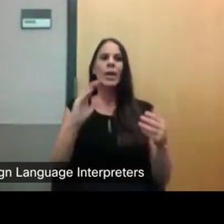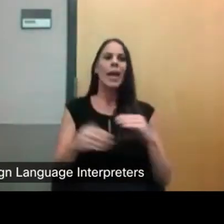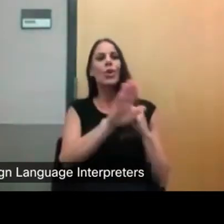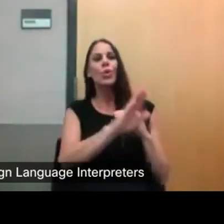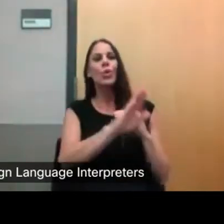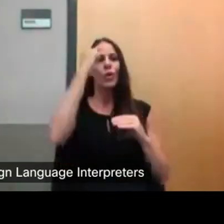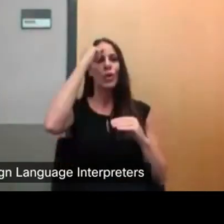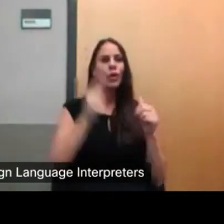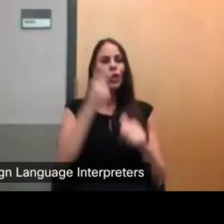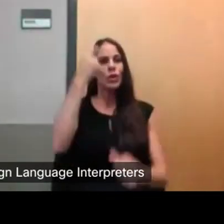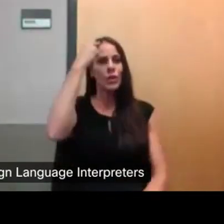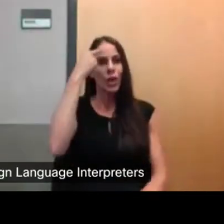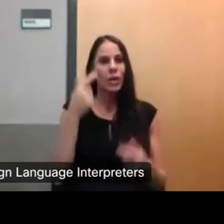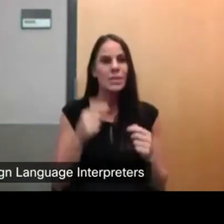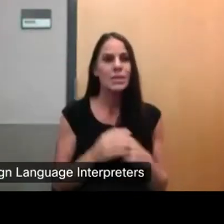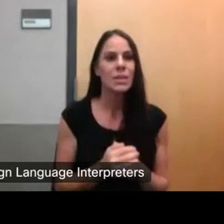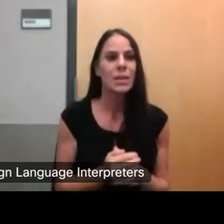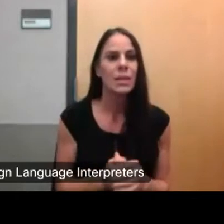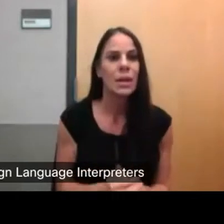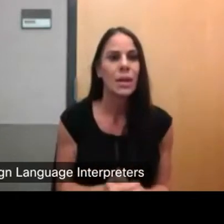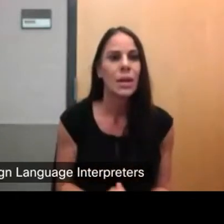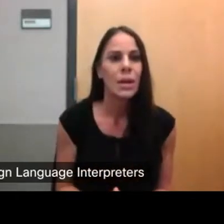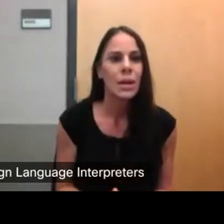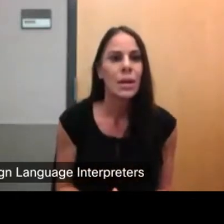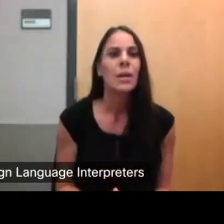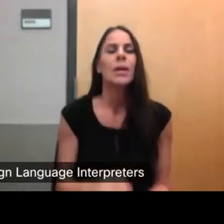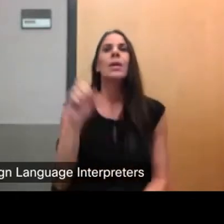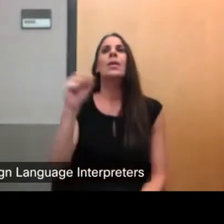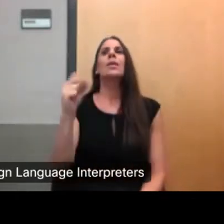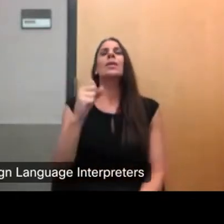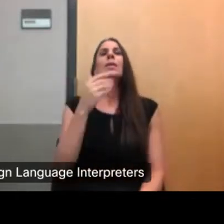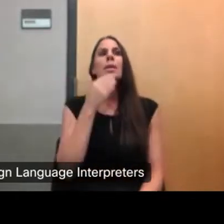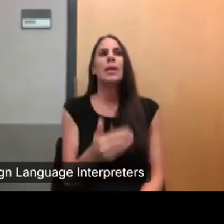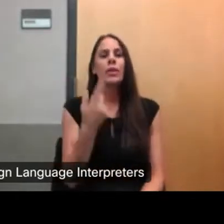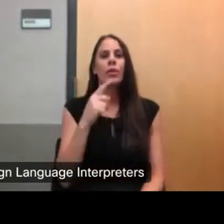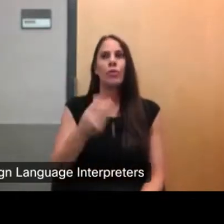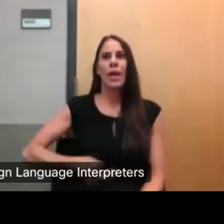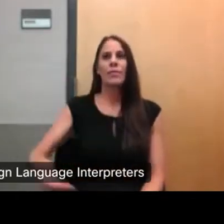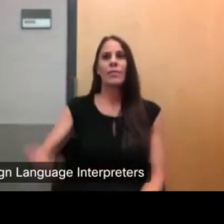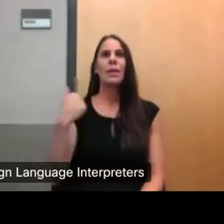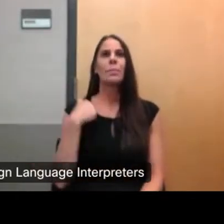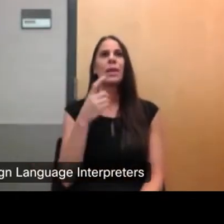media too as a public health tool? Uh, yes, thank you for having me. Dr and and,